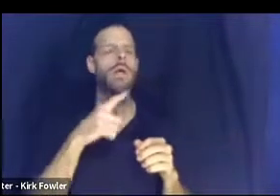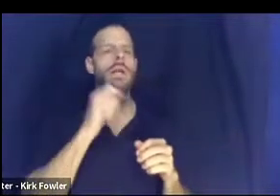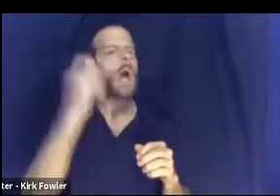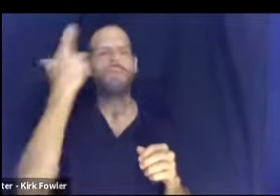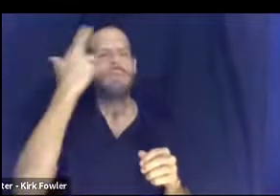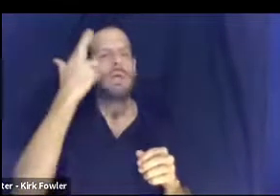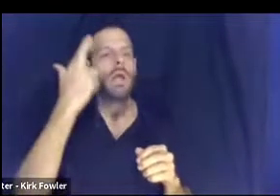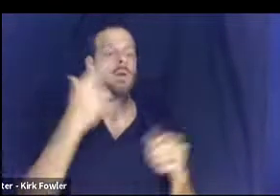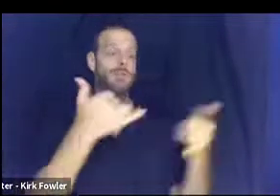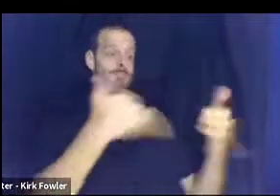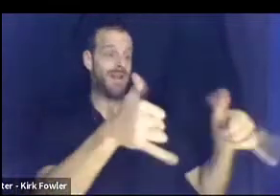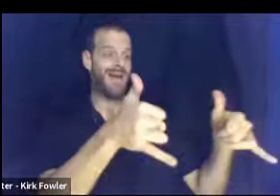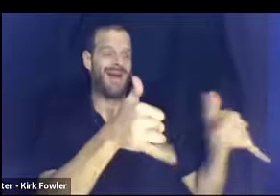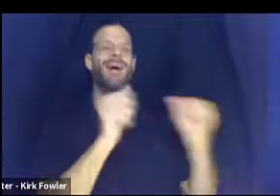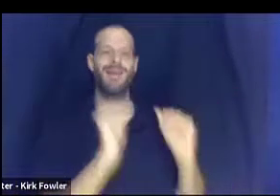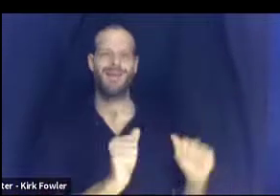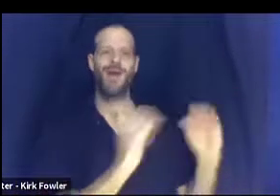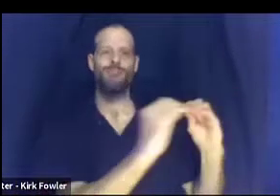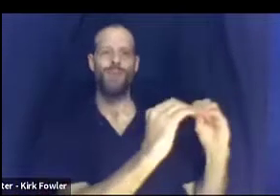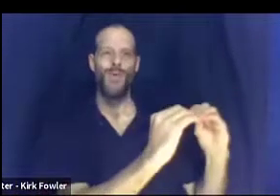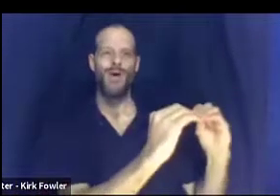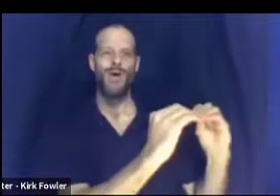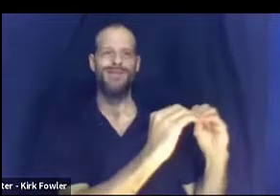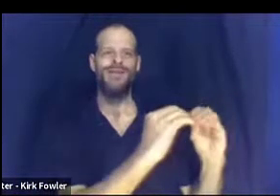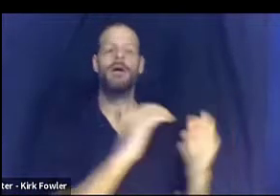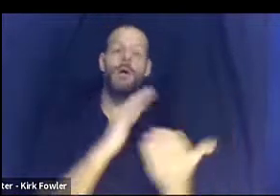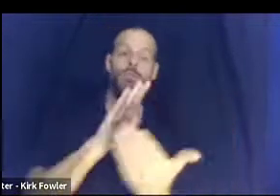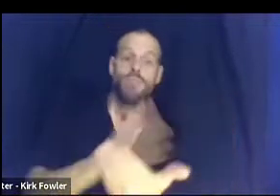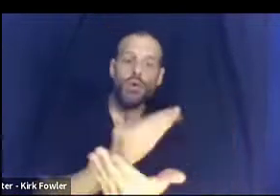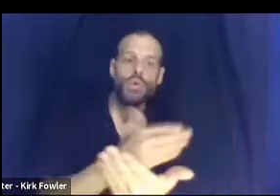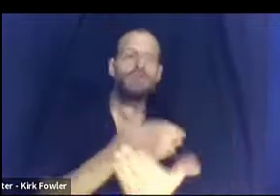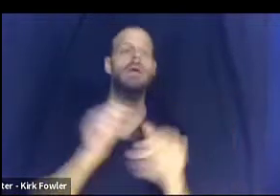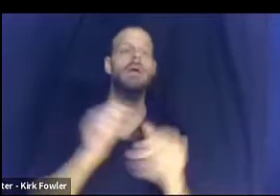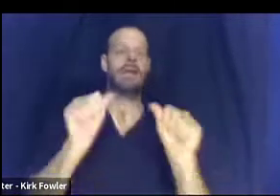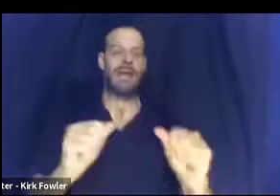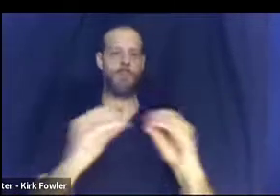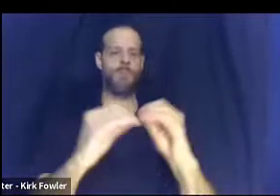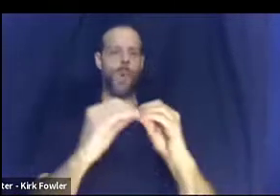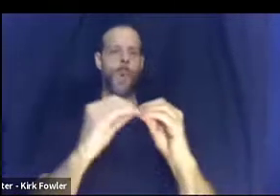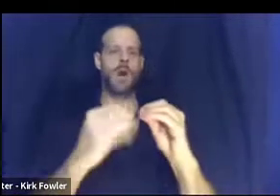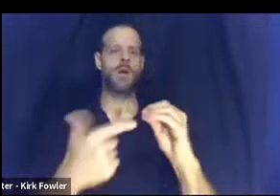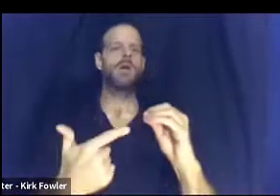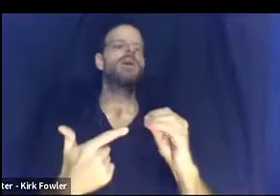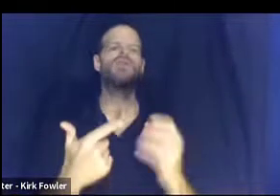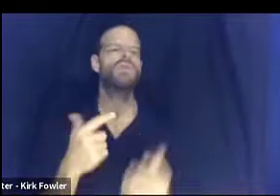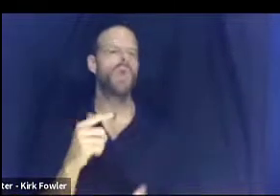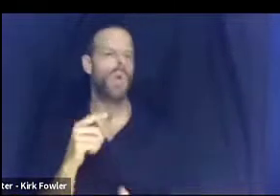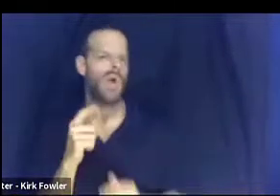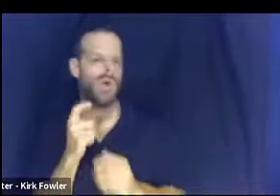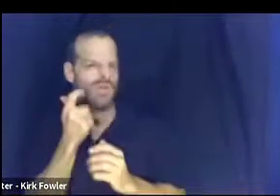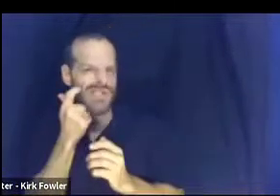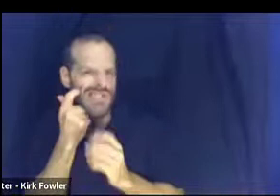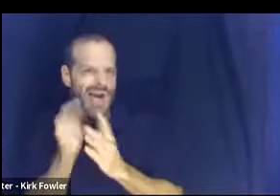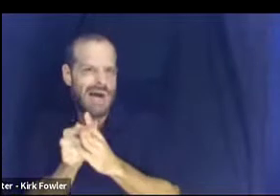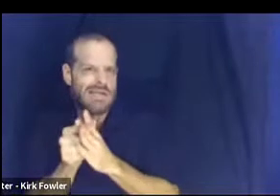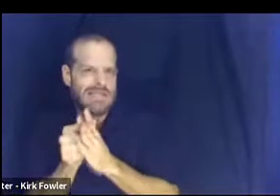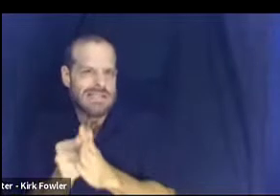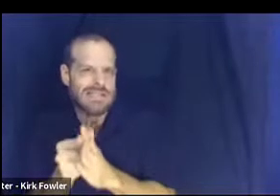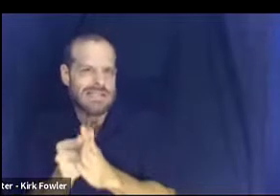during music, during anything else. So, it wasn't quite mastered. It was emerging. It's great, but it's just emerging.